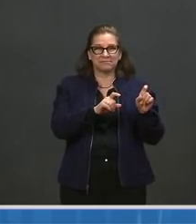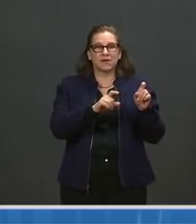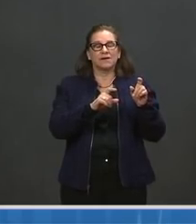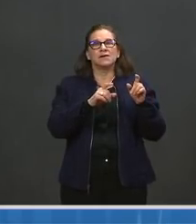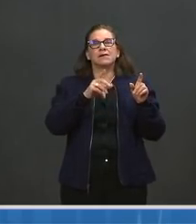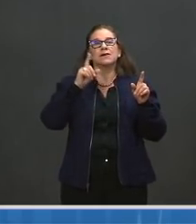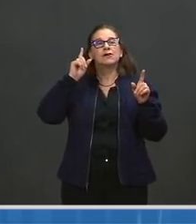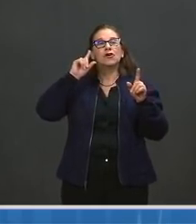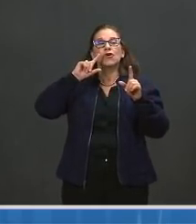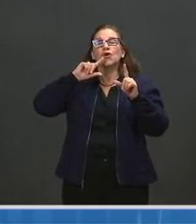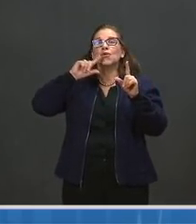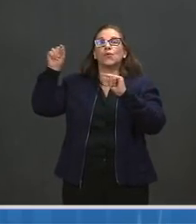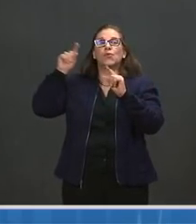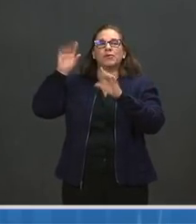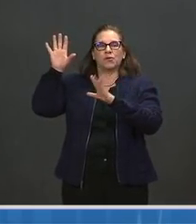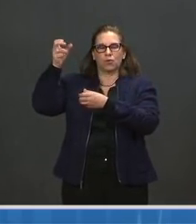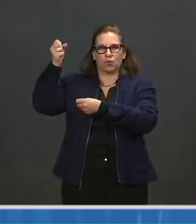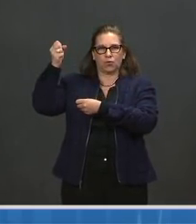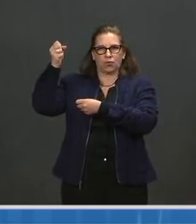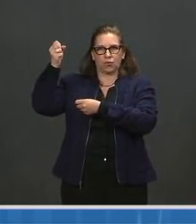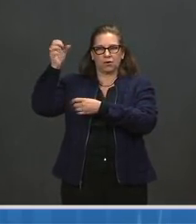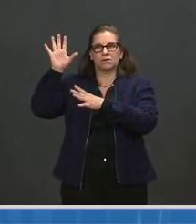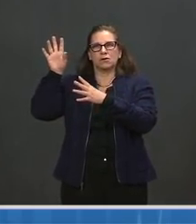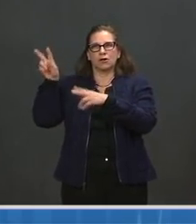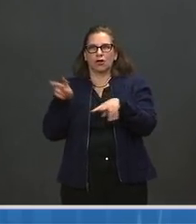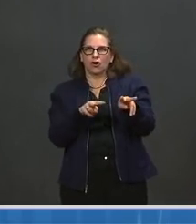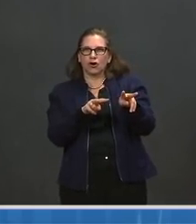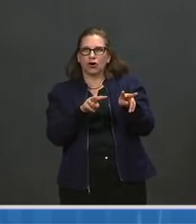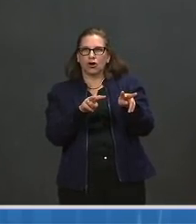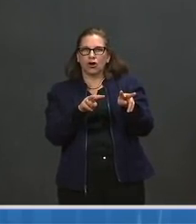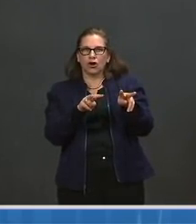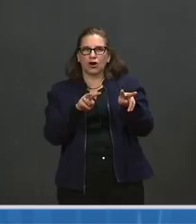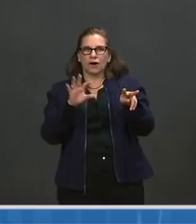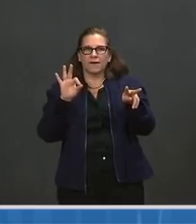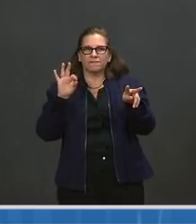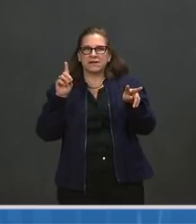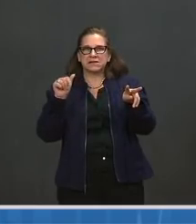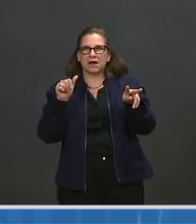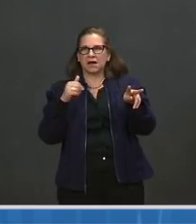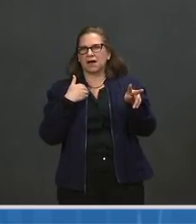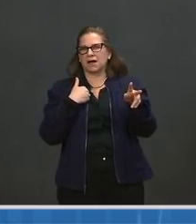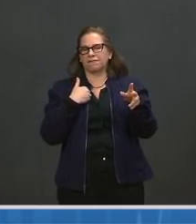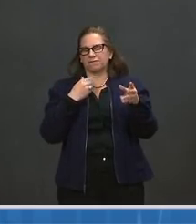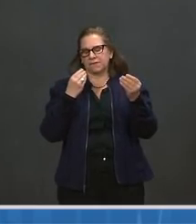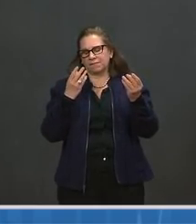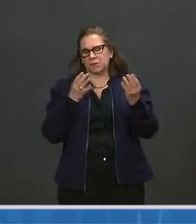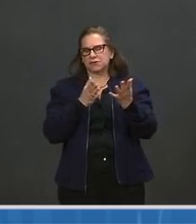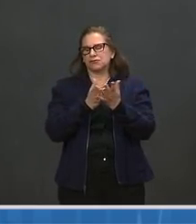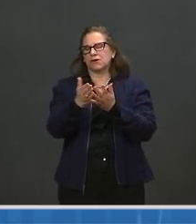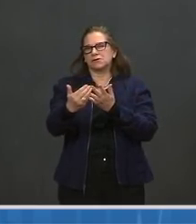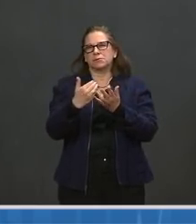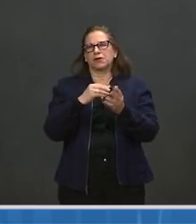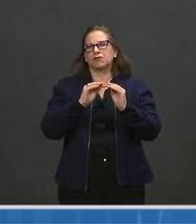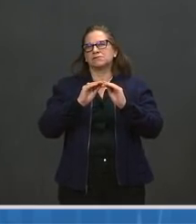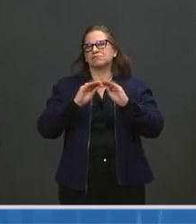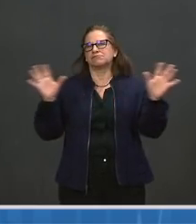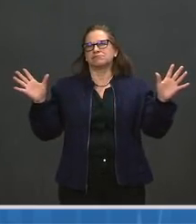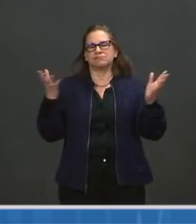we will help interpret the results to the public. So there was a second question, which I think is for Dr. Walensky,